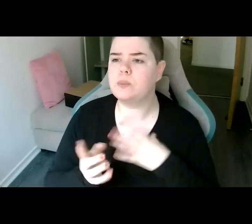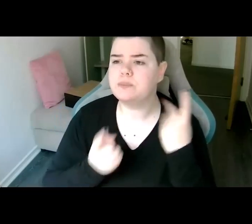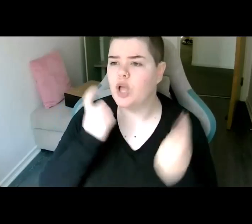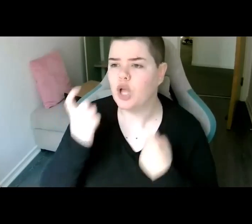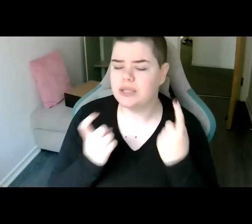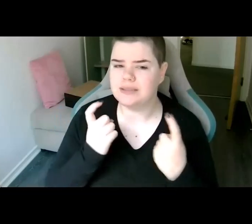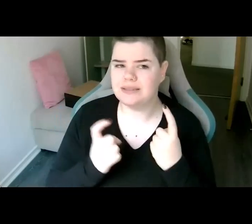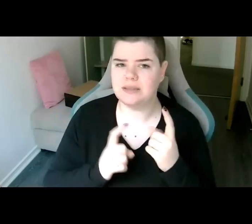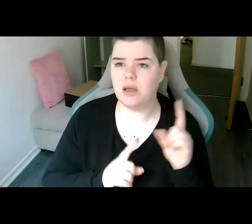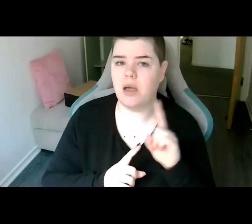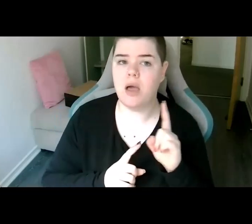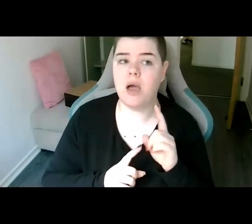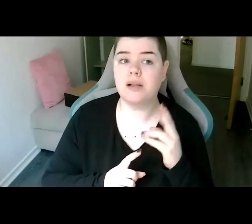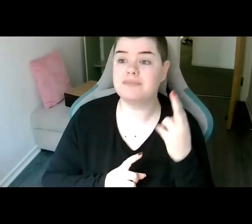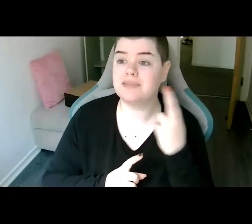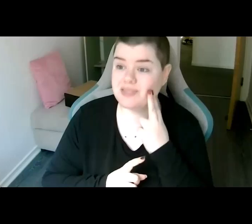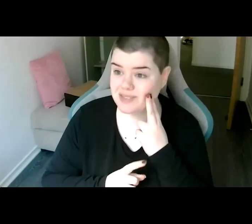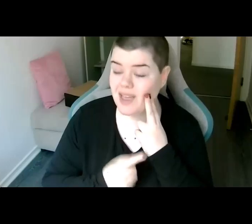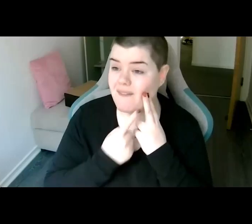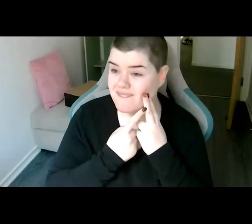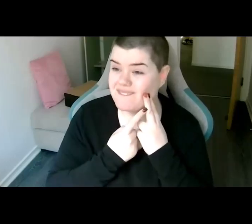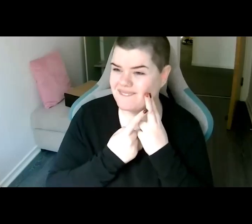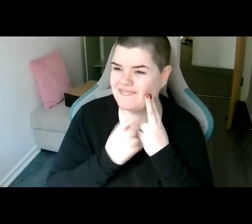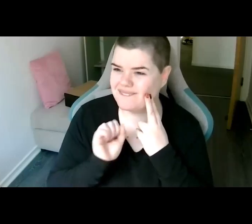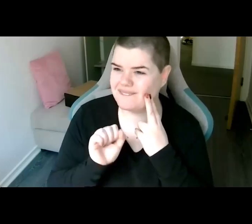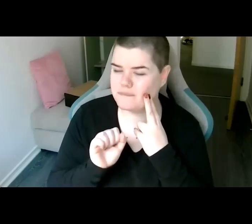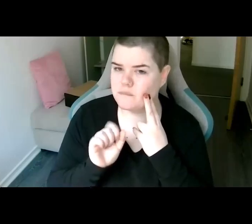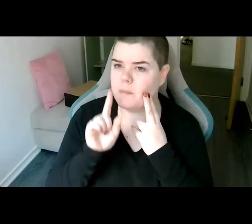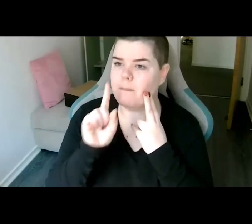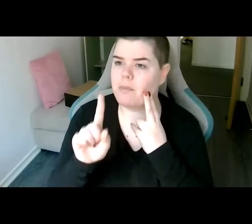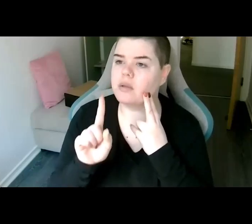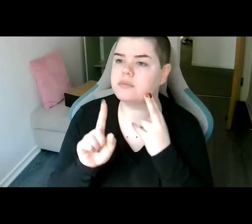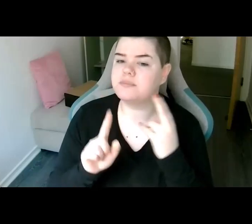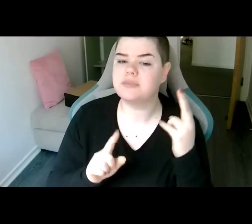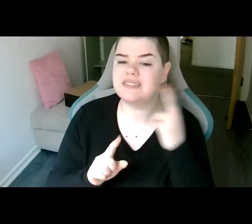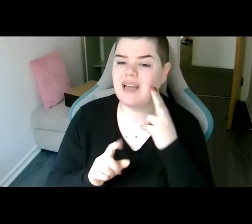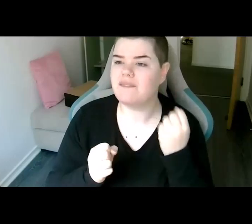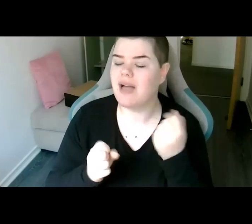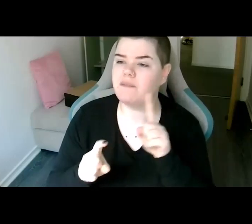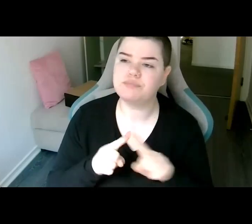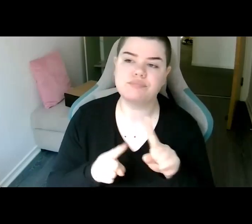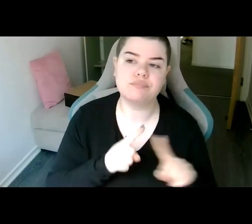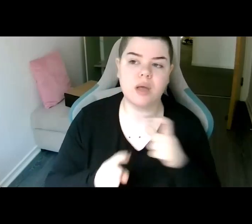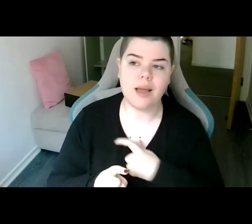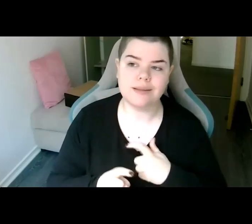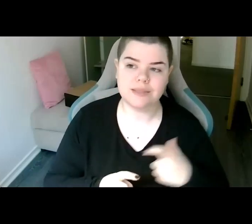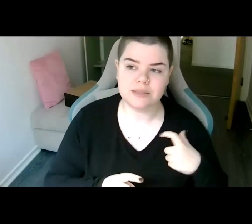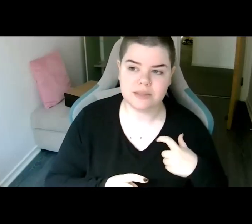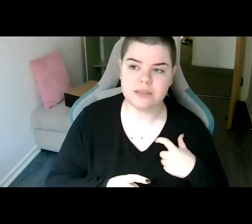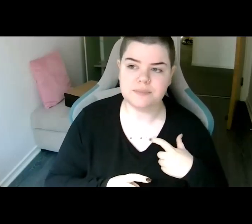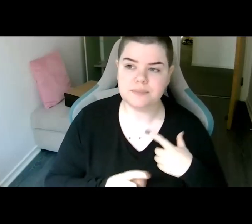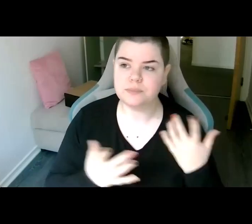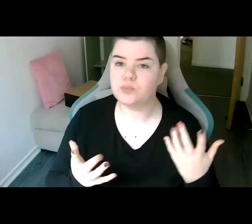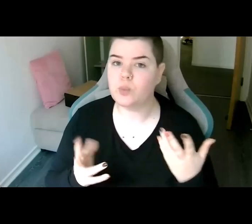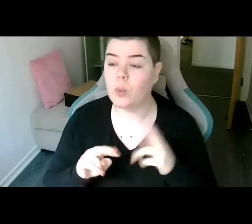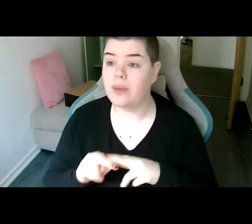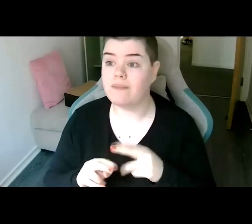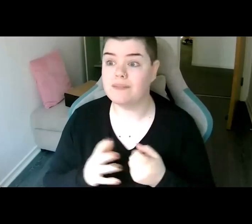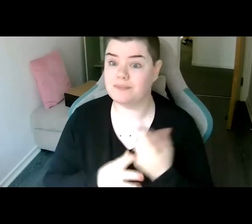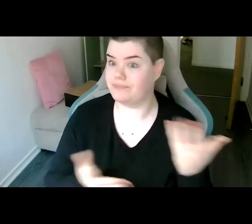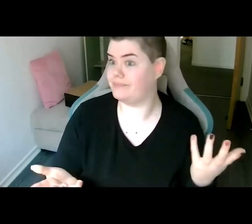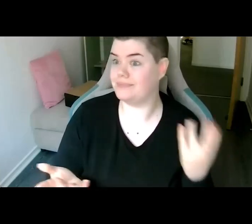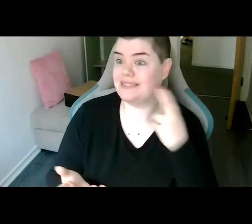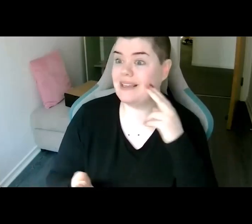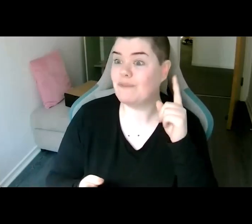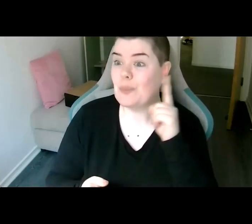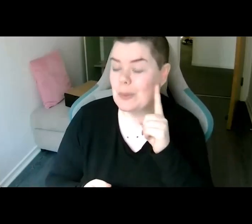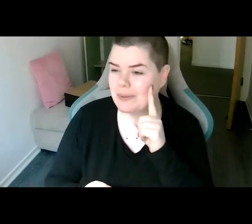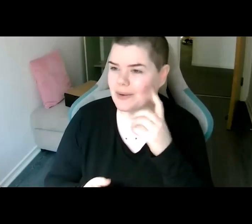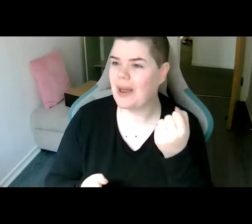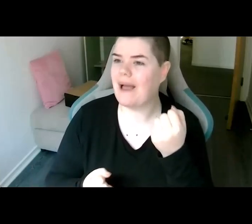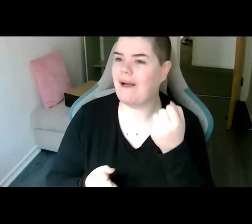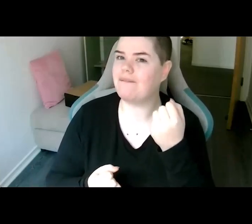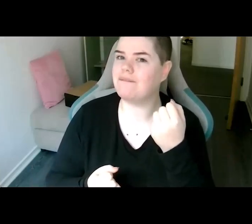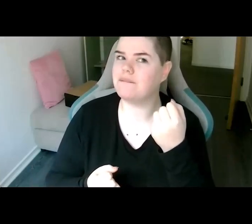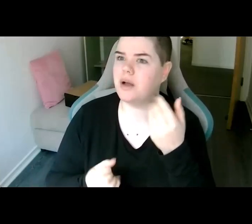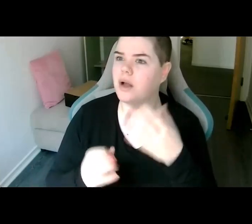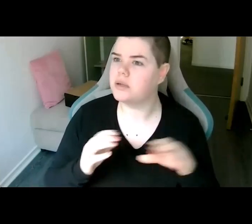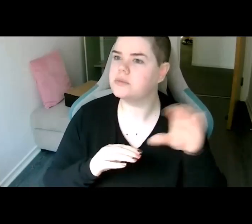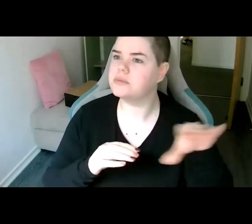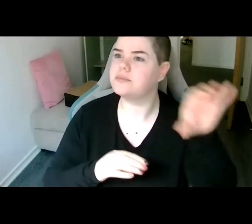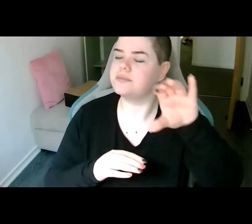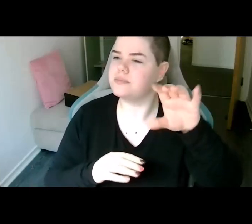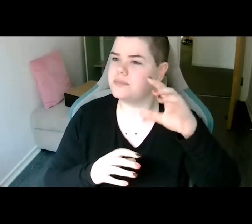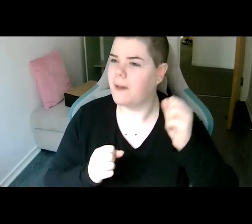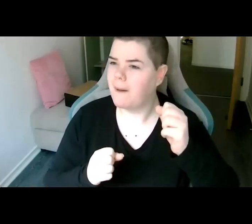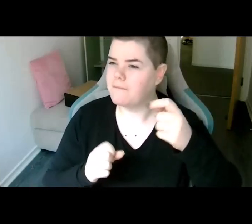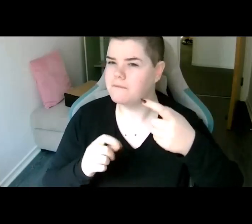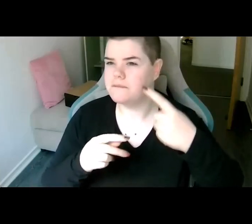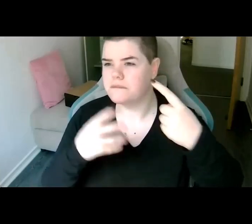Also, another thing to consider is that the word deaf actually it covers deafness, but, we need to remember it includes so many different identities.